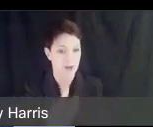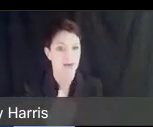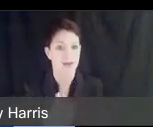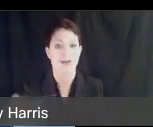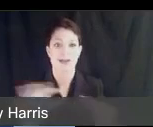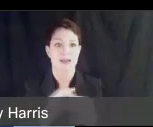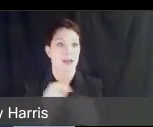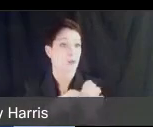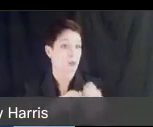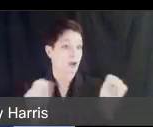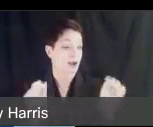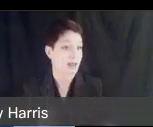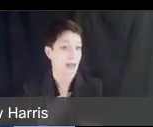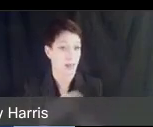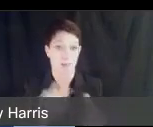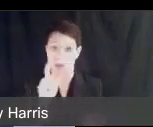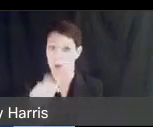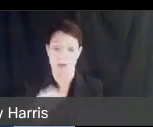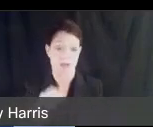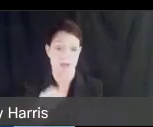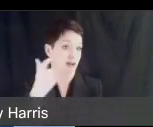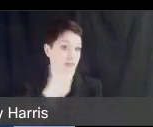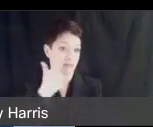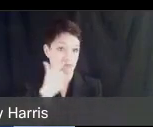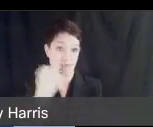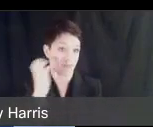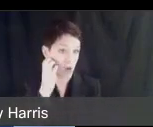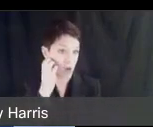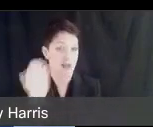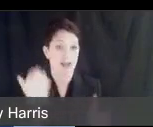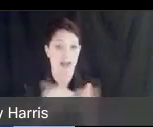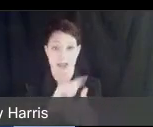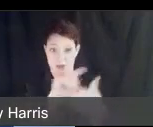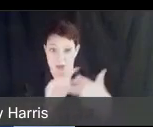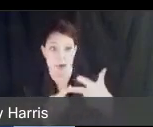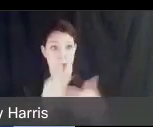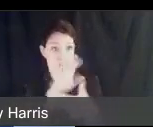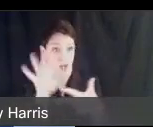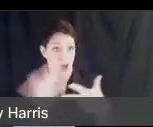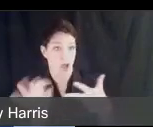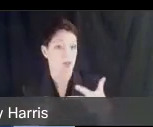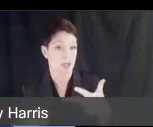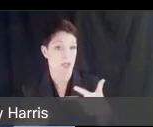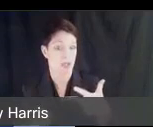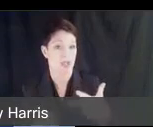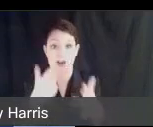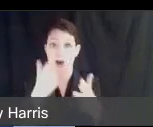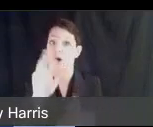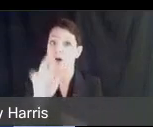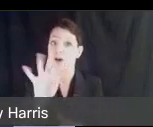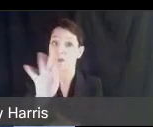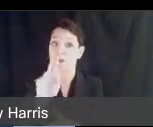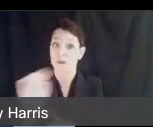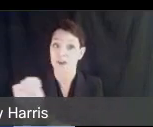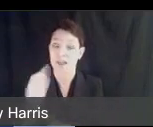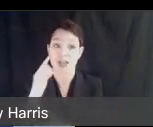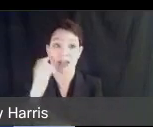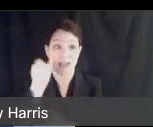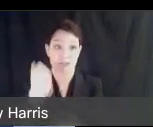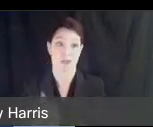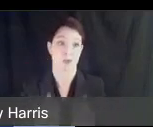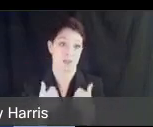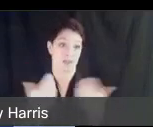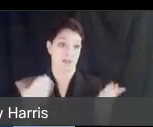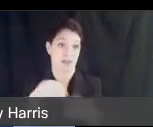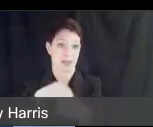having a smartphone and again all of these options will be no cost for Montgomery County residents.